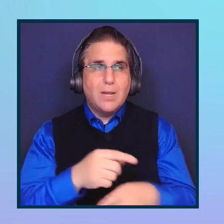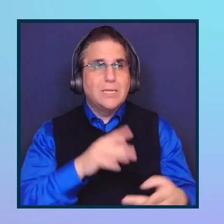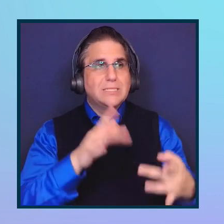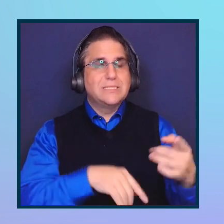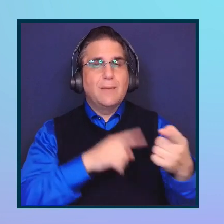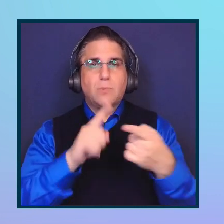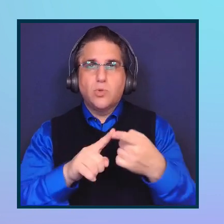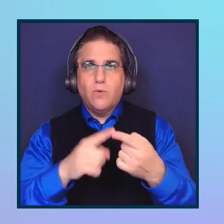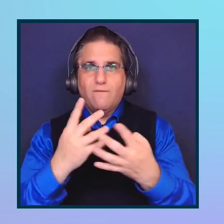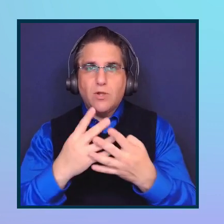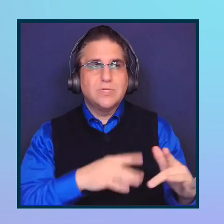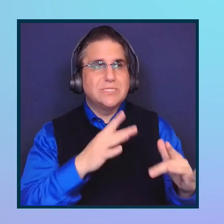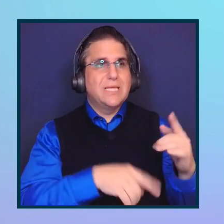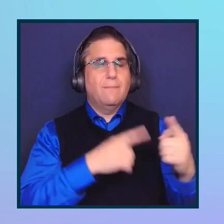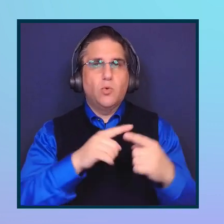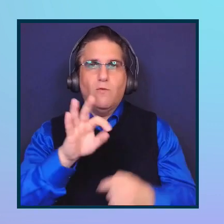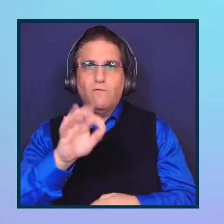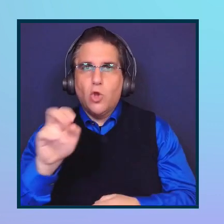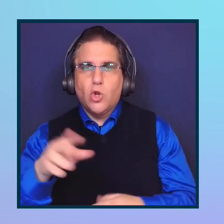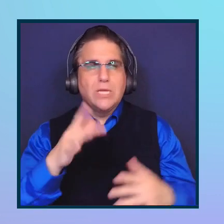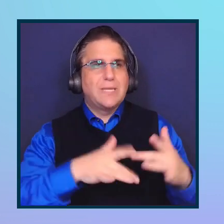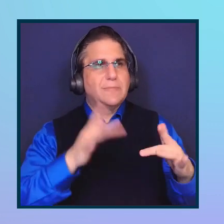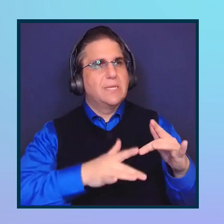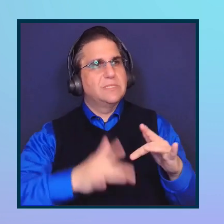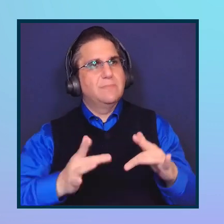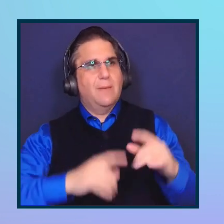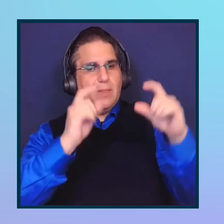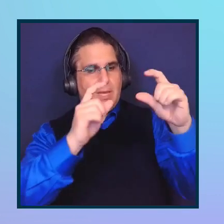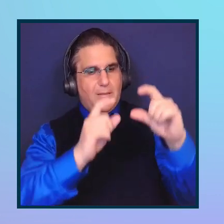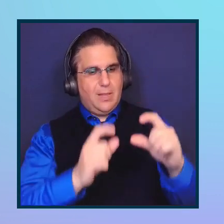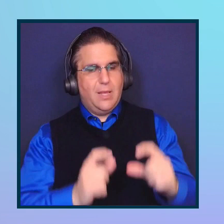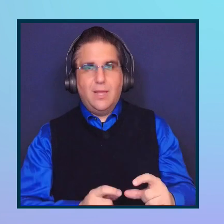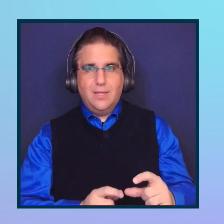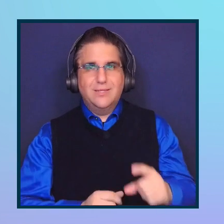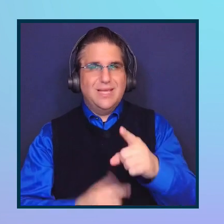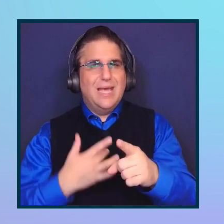skip to this, skip to that. Those links are typically only fIrst computer users.